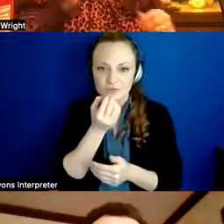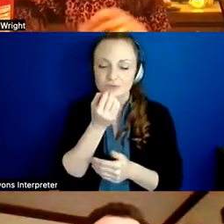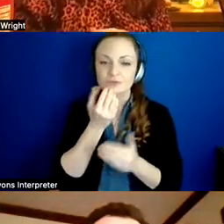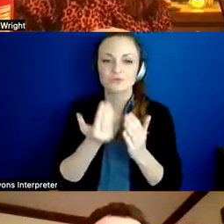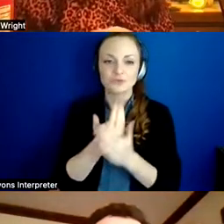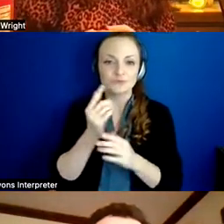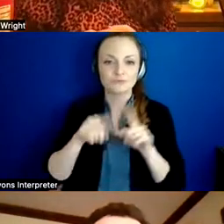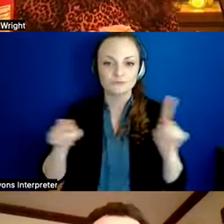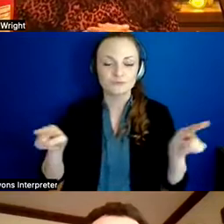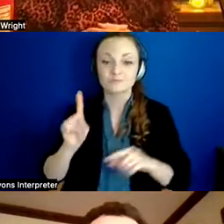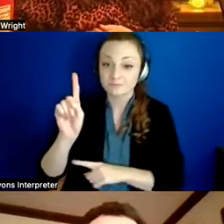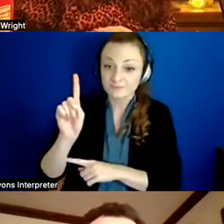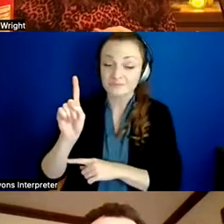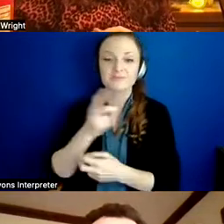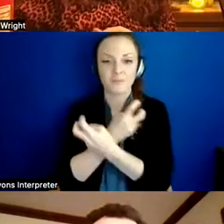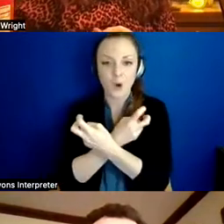the shapebone. 19:33:17 The shapebone is the only thing that